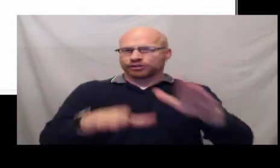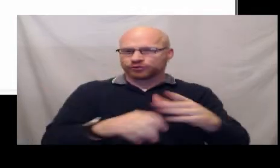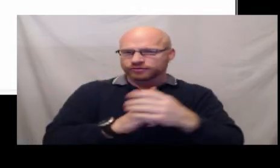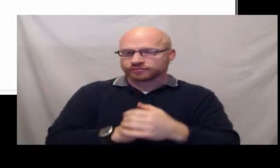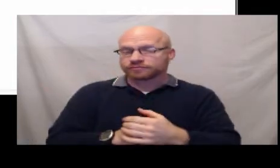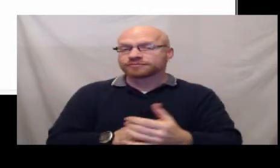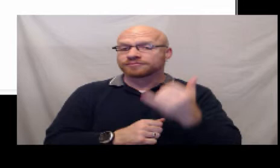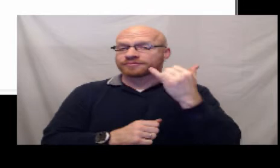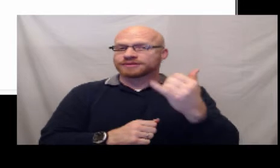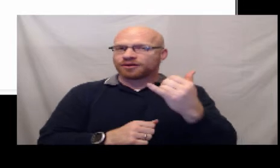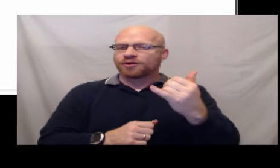or trinomial factoring.